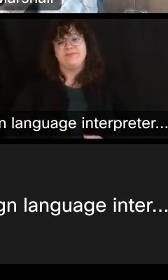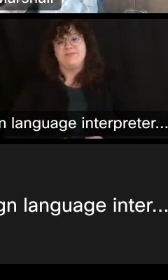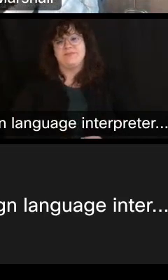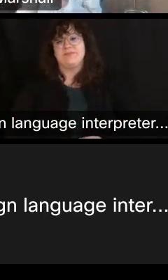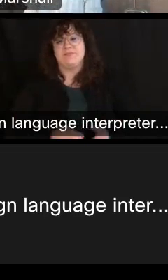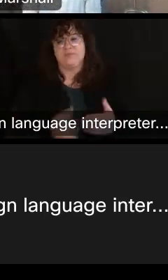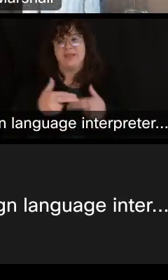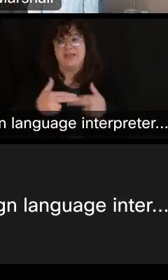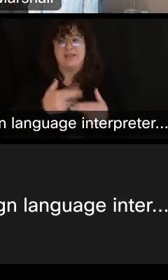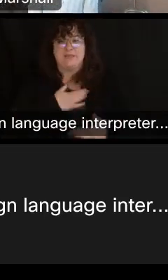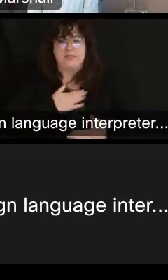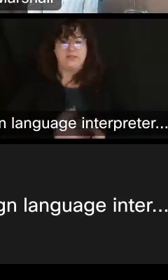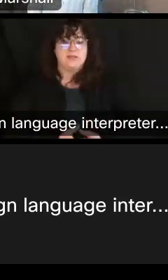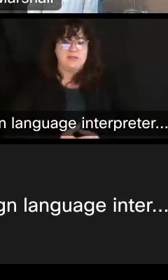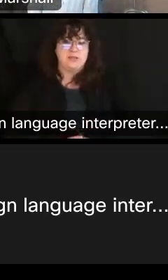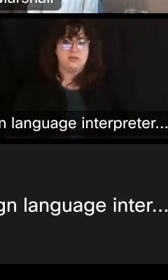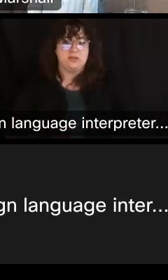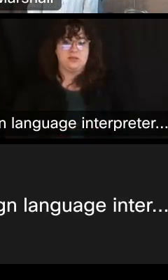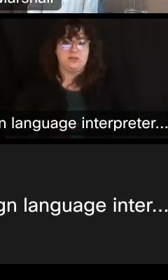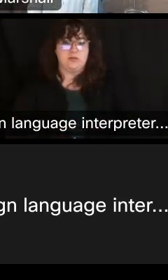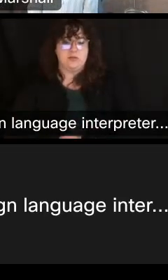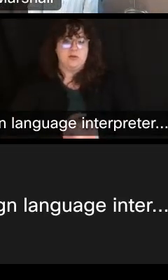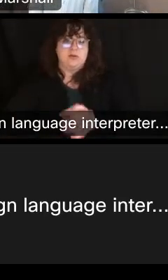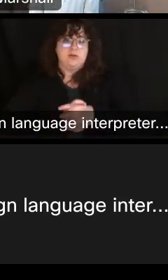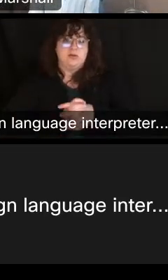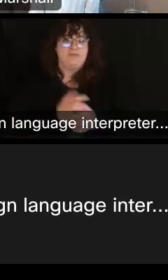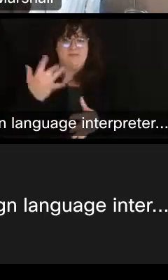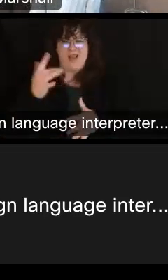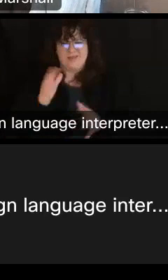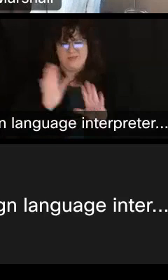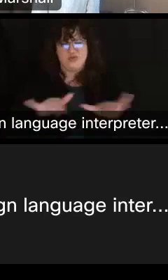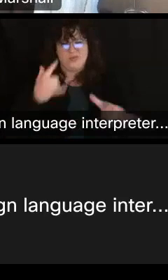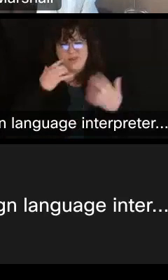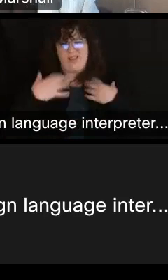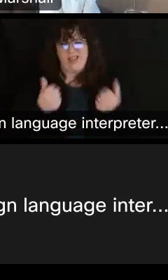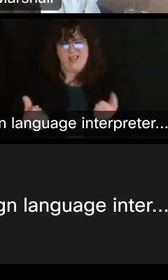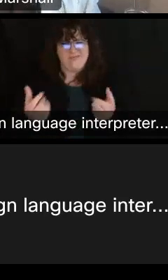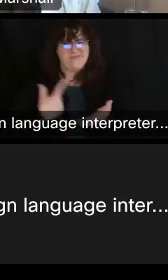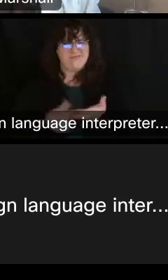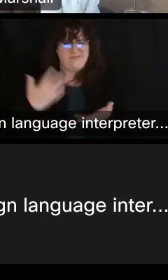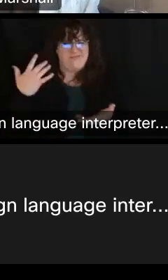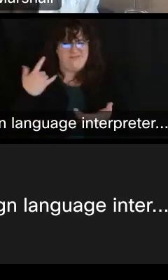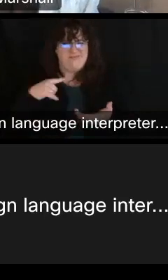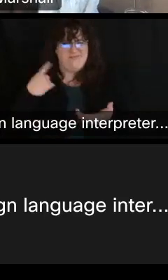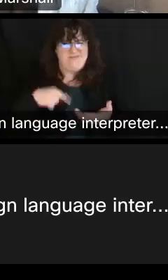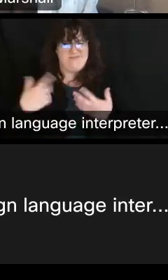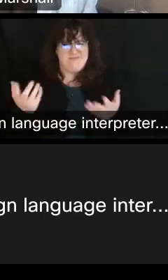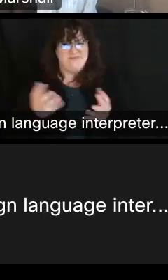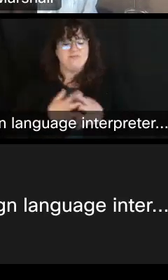The reason that we're involving in children's mental health today is that children's mental